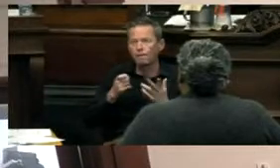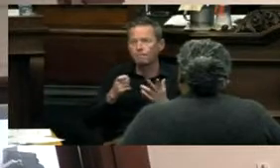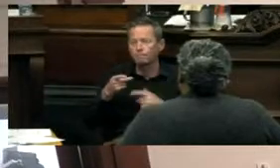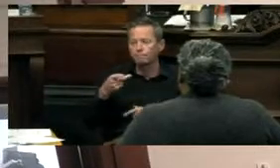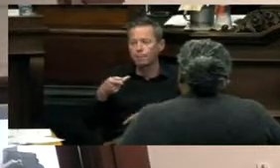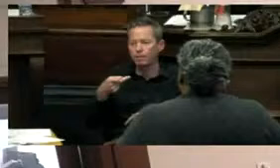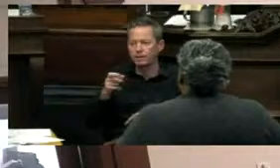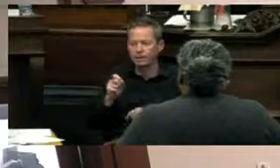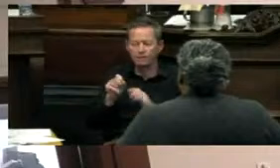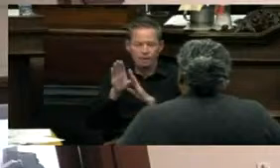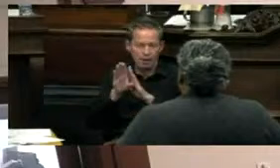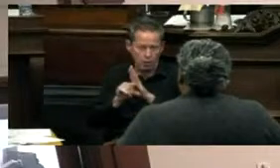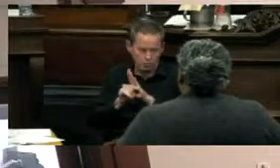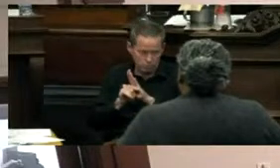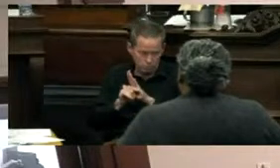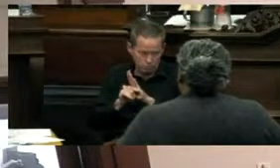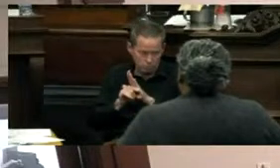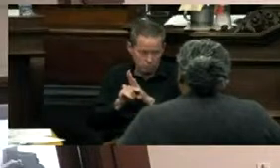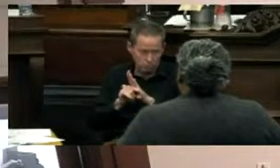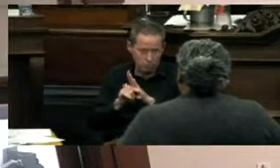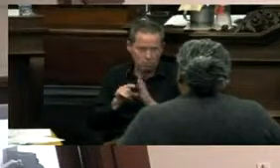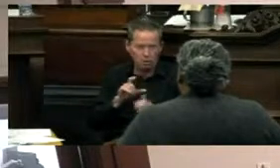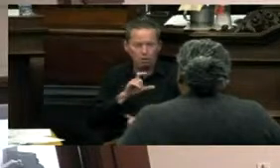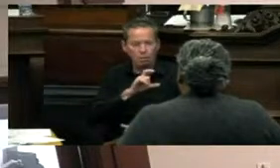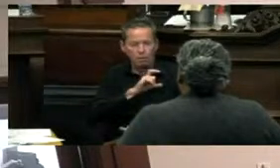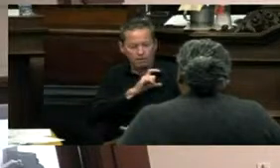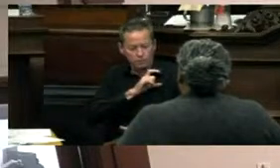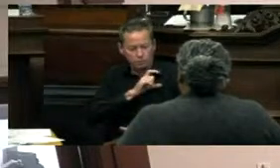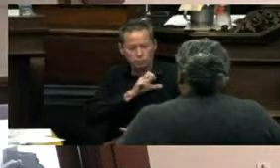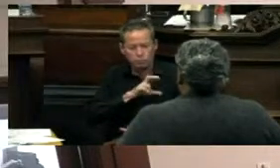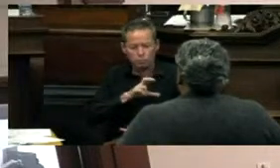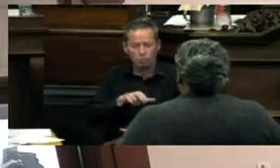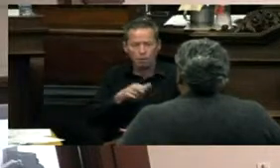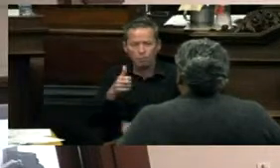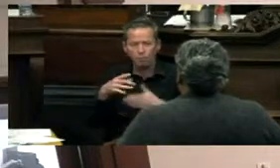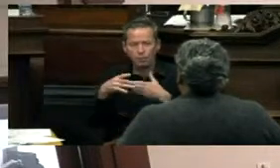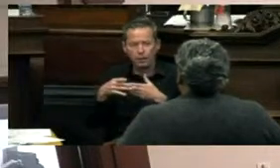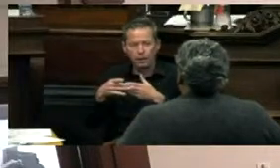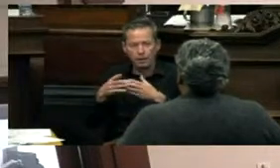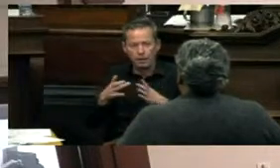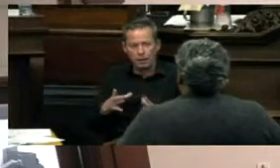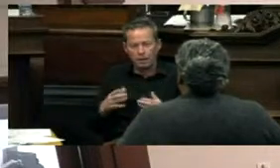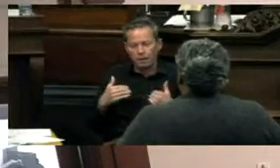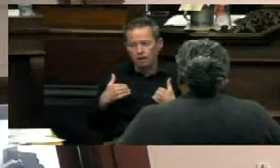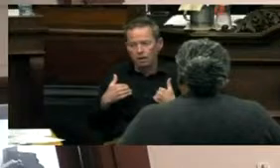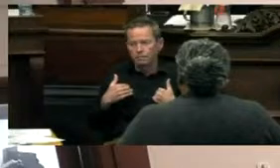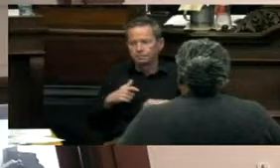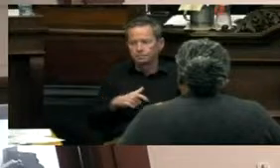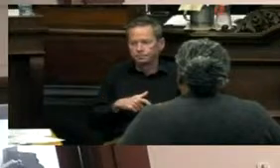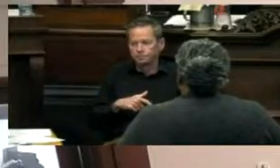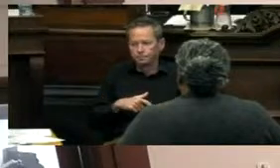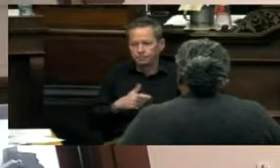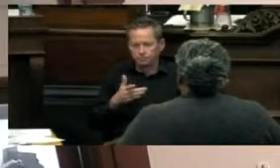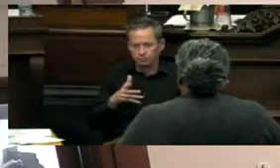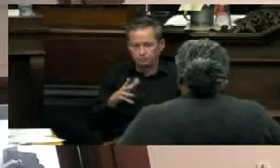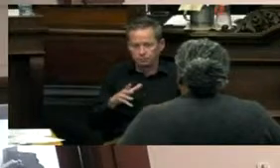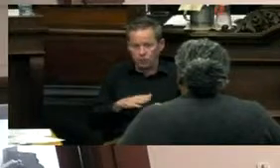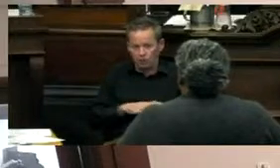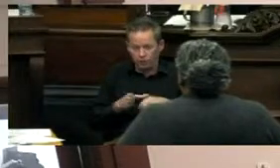subcontractors. Are there people who come from a public safety background of you know, officers